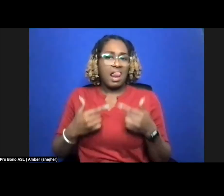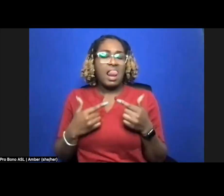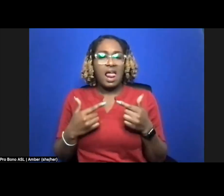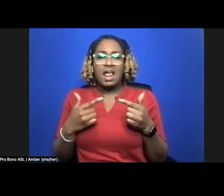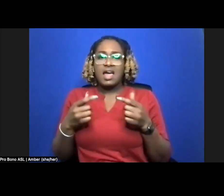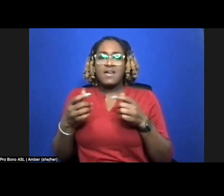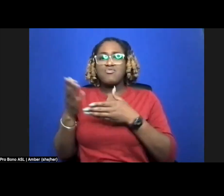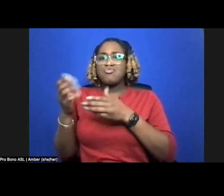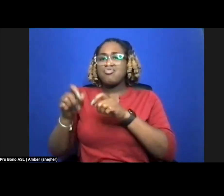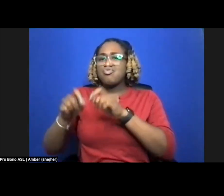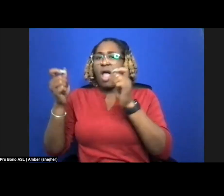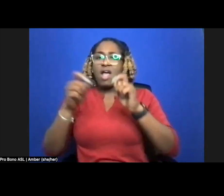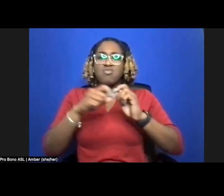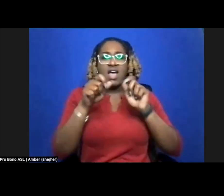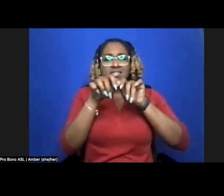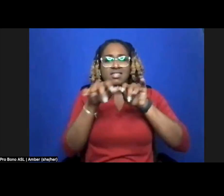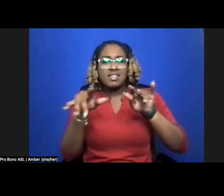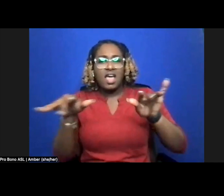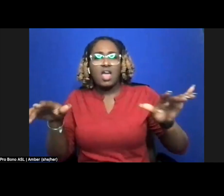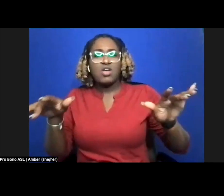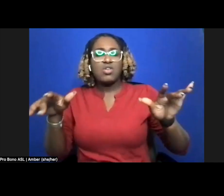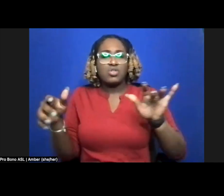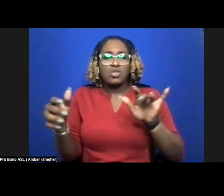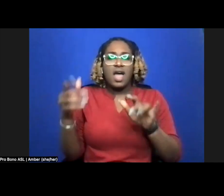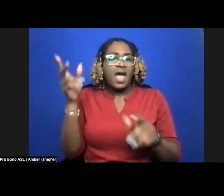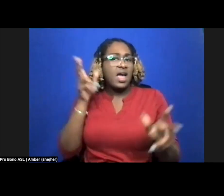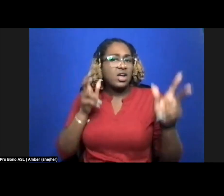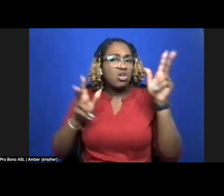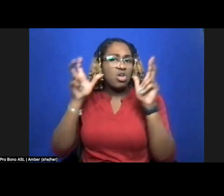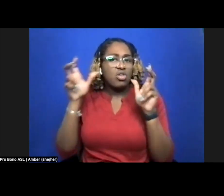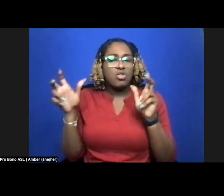i hear them echoing through the aether. i’m just tryna echo back.